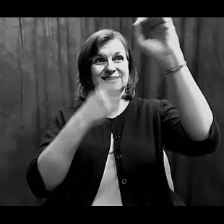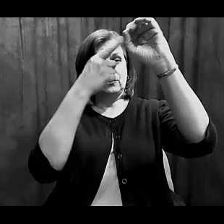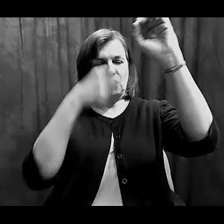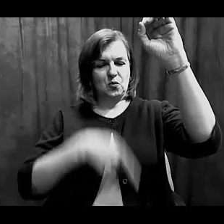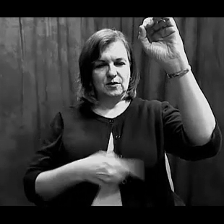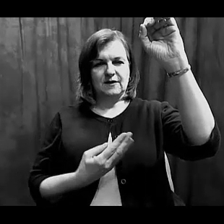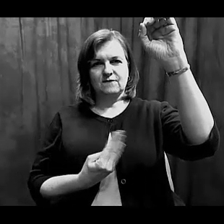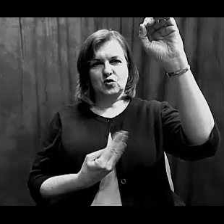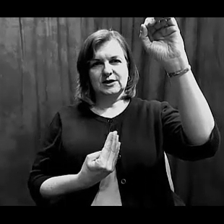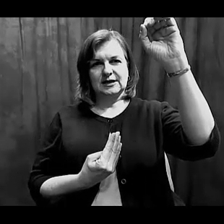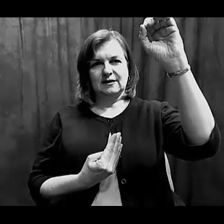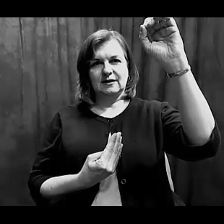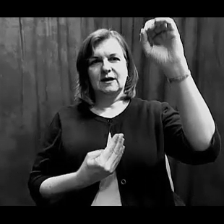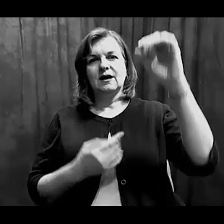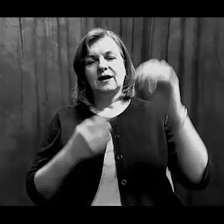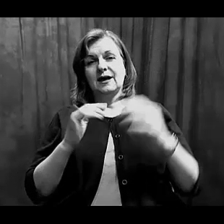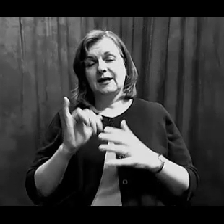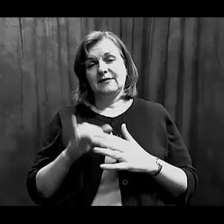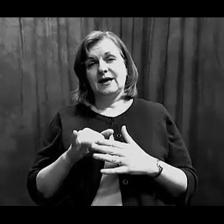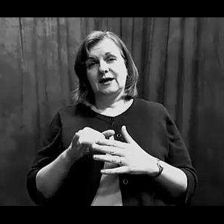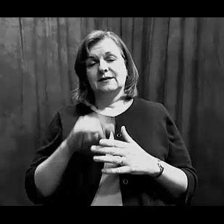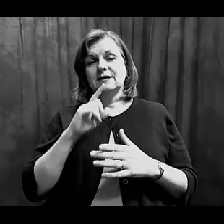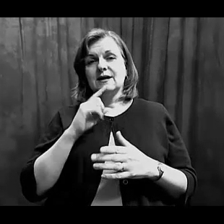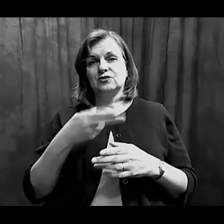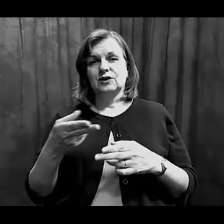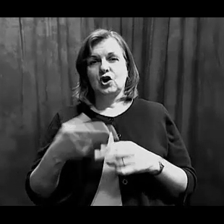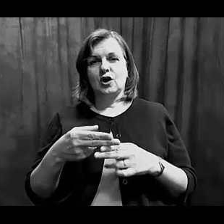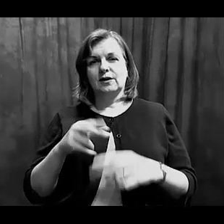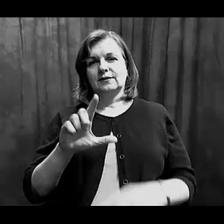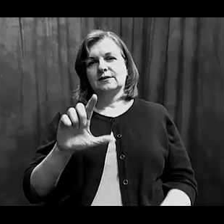we actually look at a PH scale ranging from 0 to 14